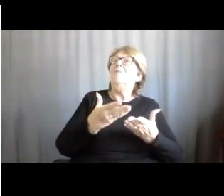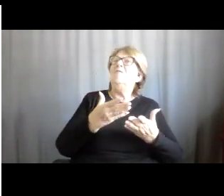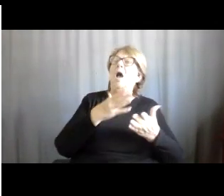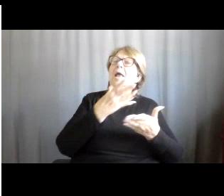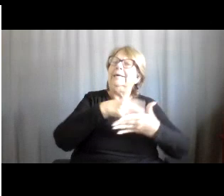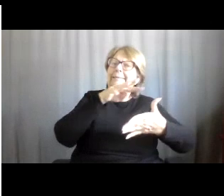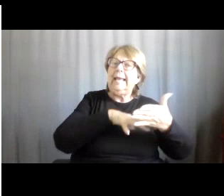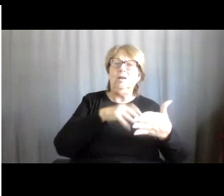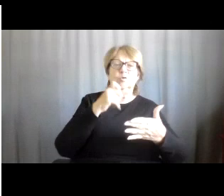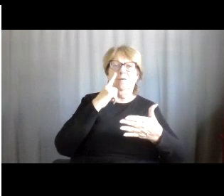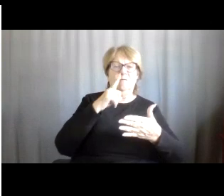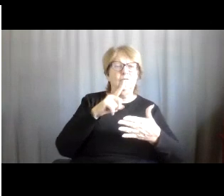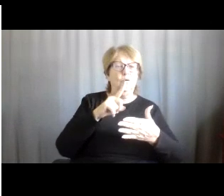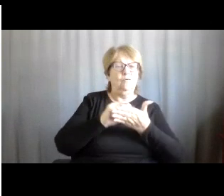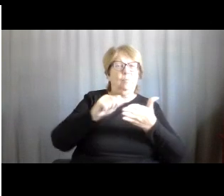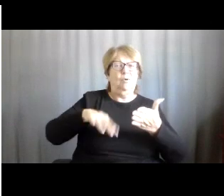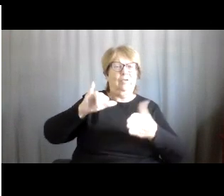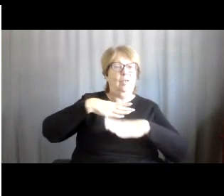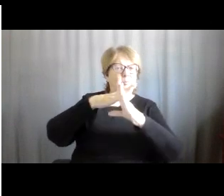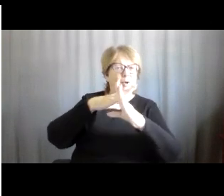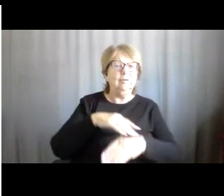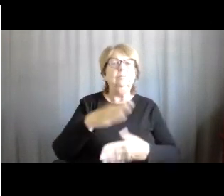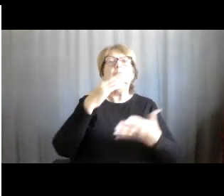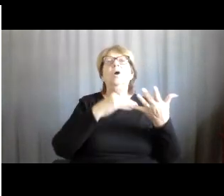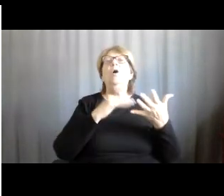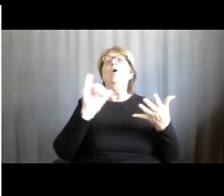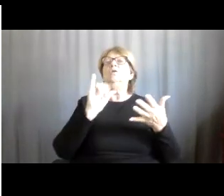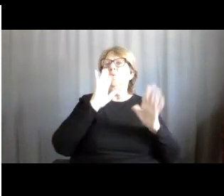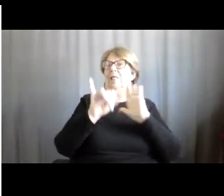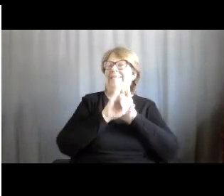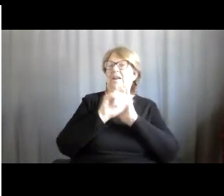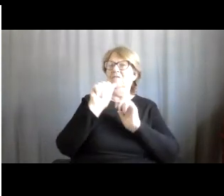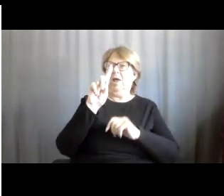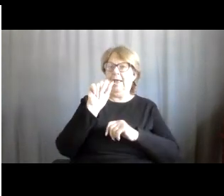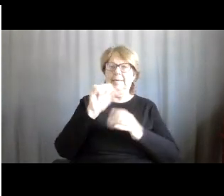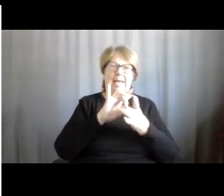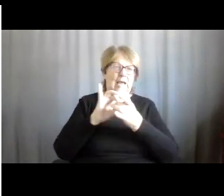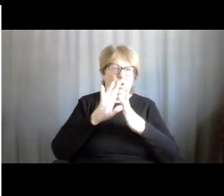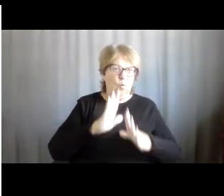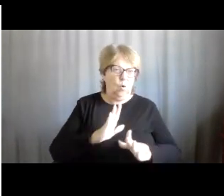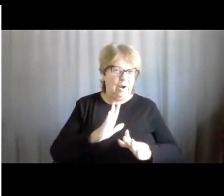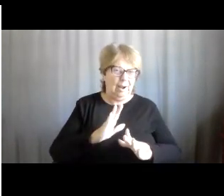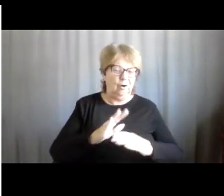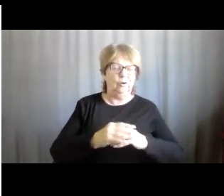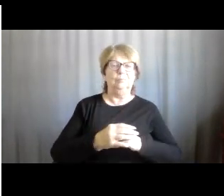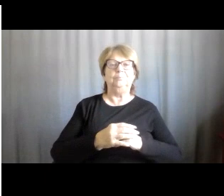[Roby Poche (DES)] We will also identify an ADA coordinator.